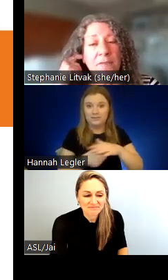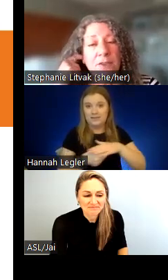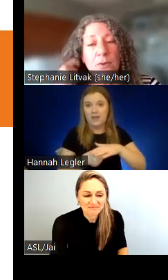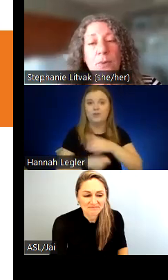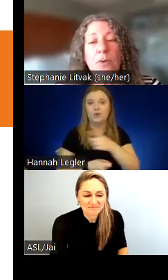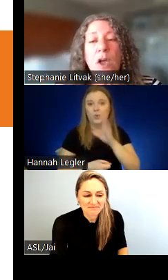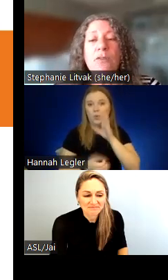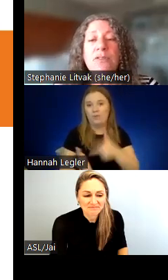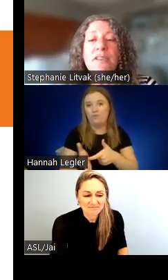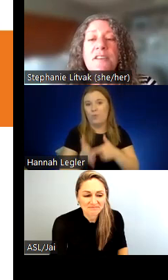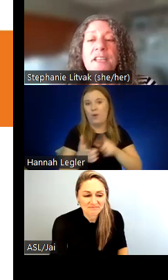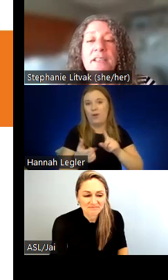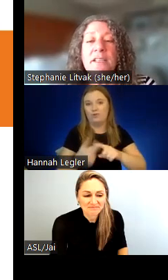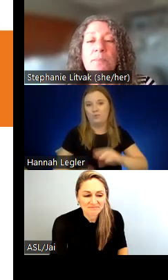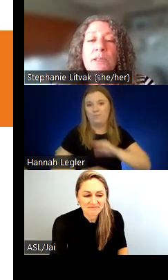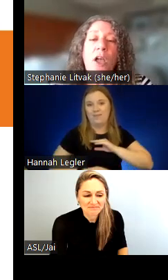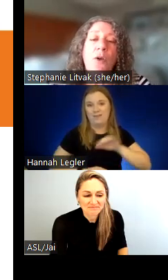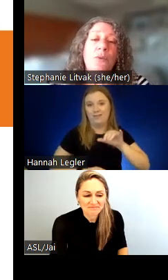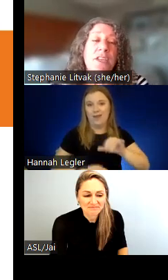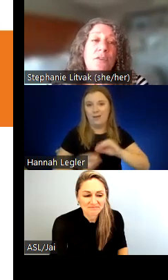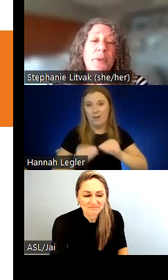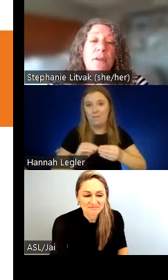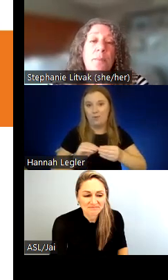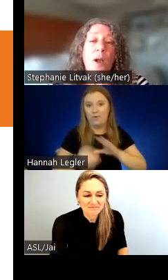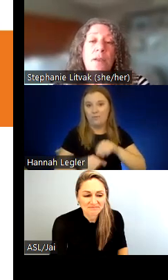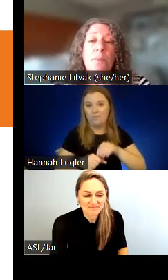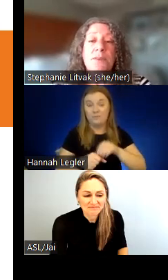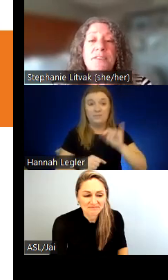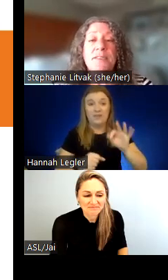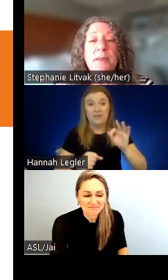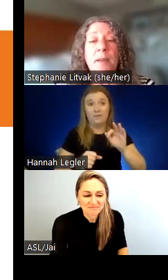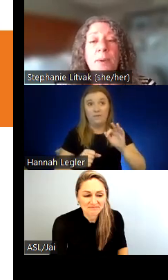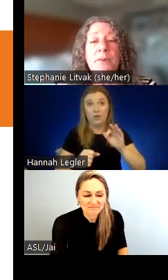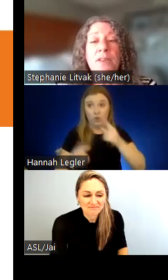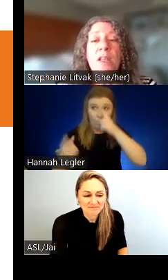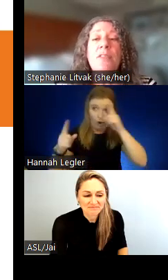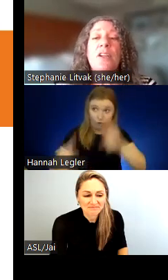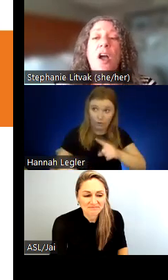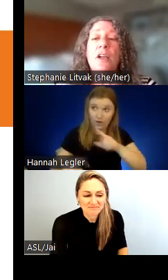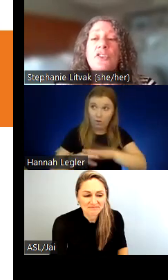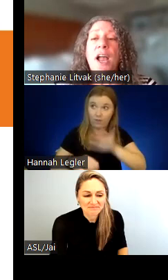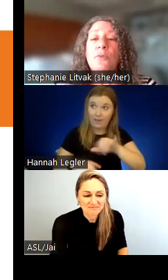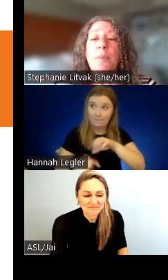If you go significantly below the agreed upon participant numbers, the contract will be